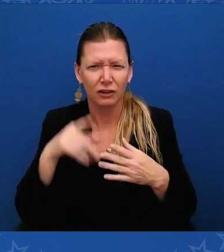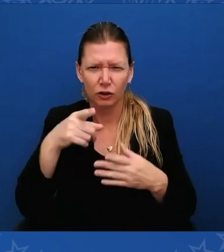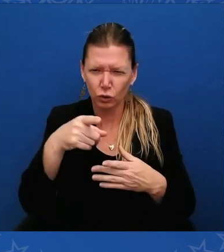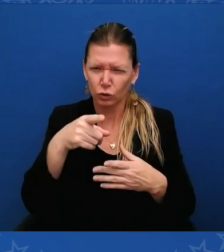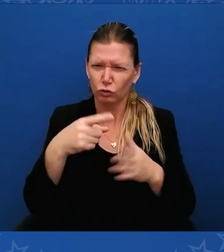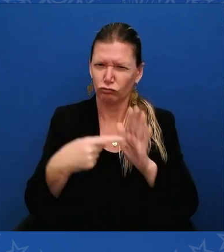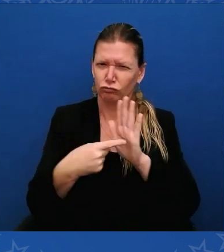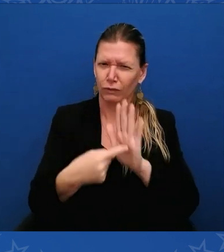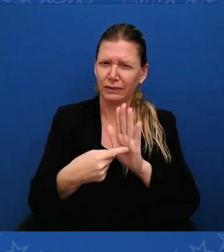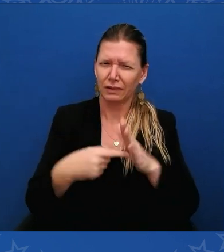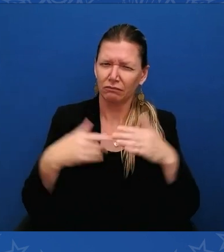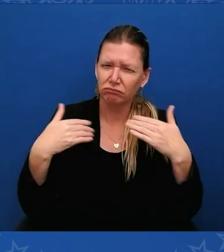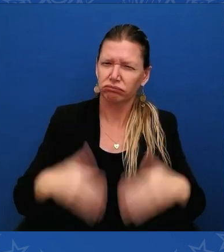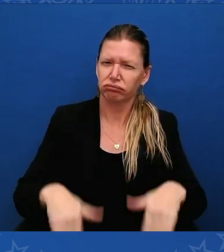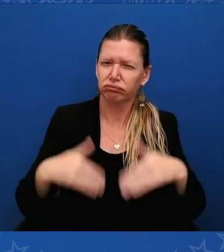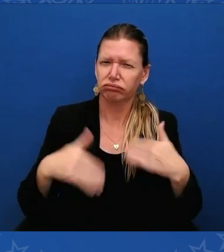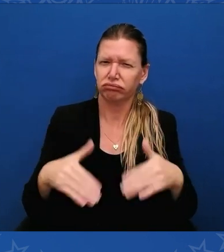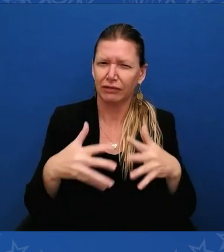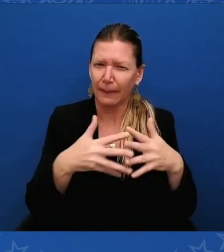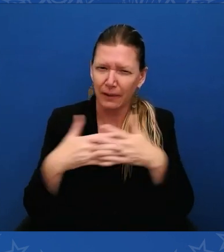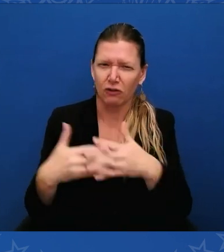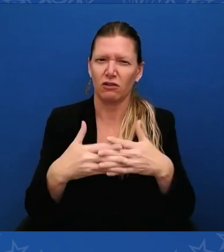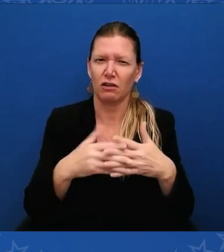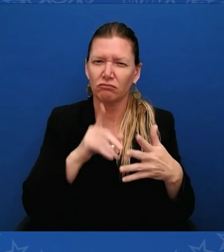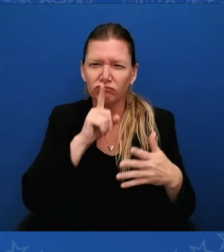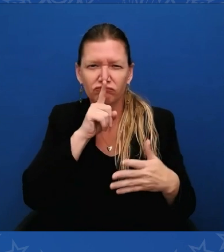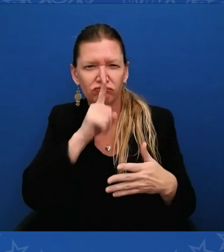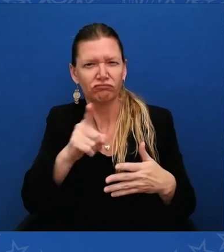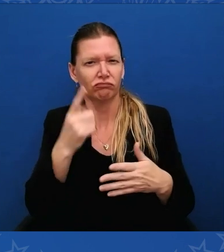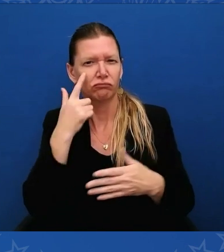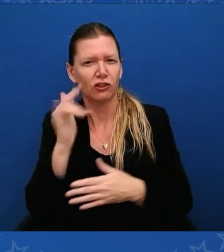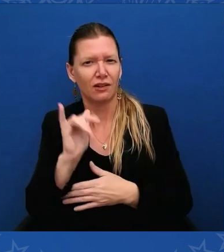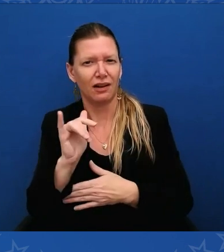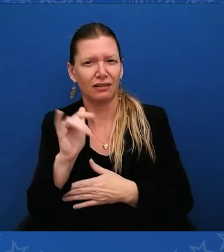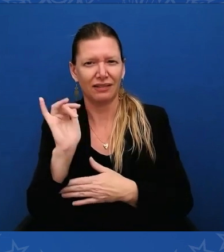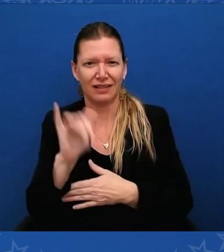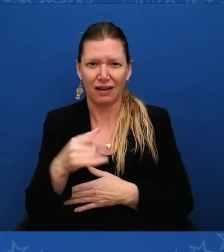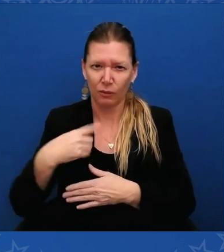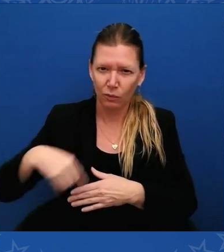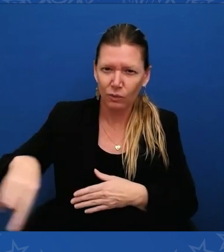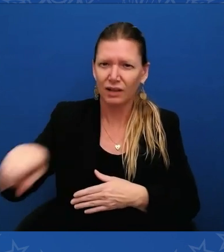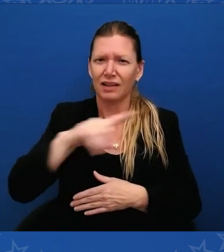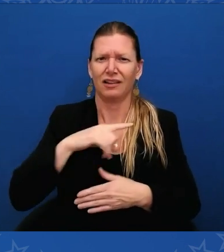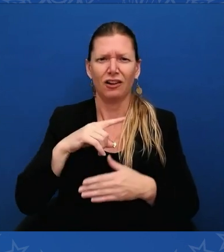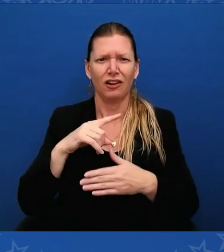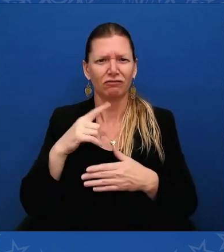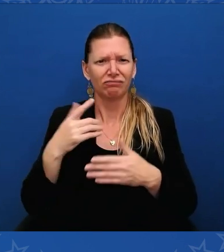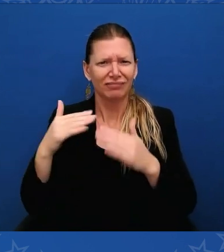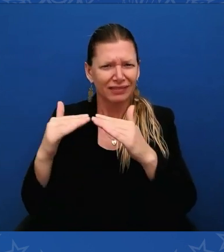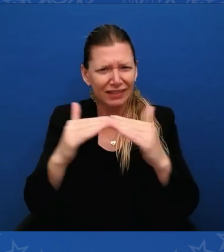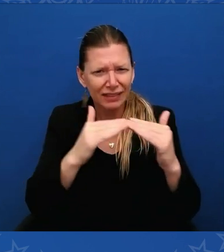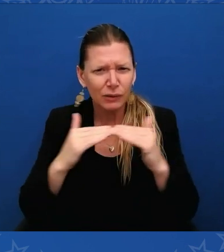deserve to be treated equally throughout our lives. We've never fully lived up to that, but we've never walked away from it, either,